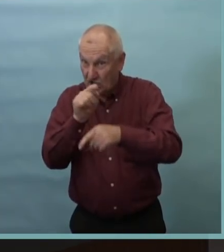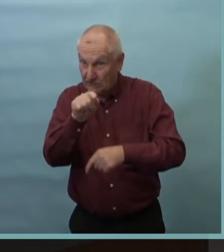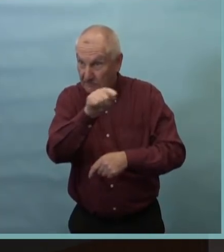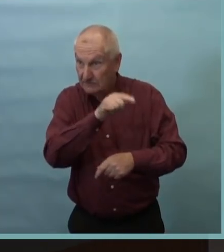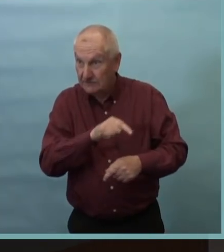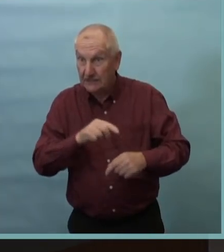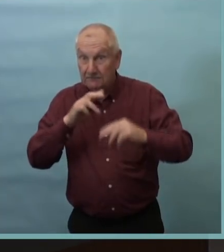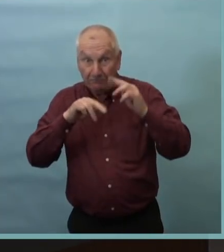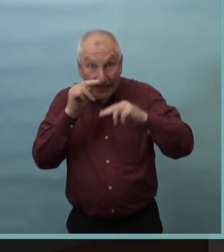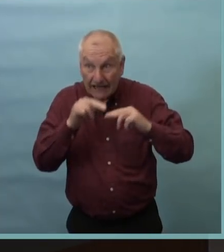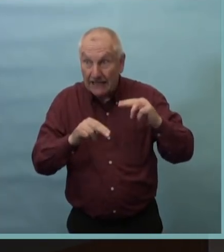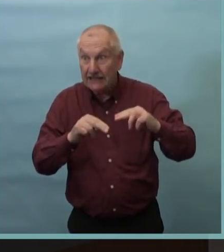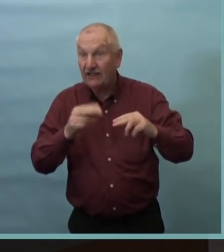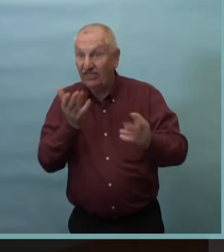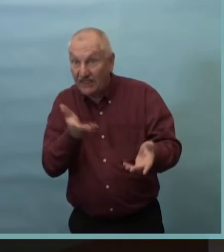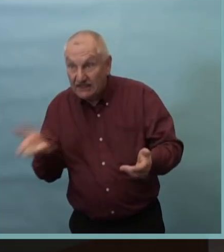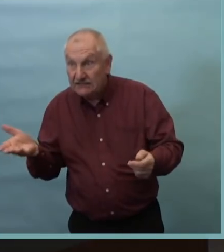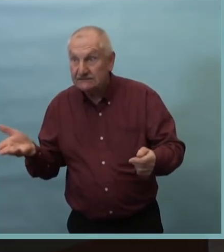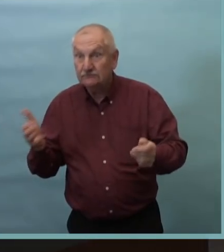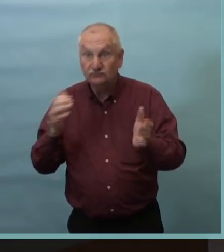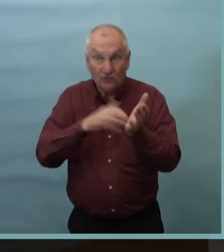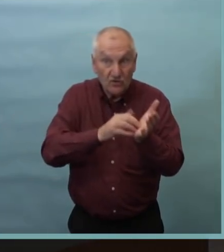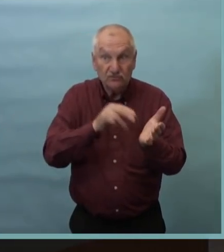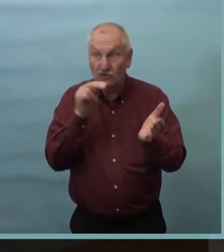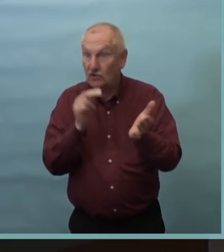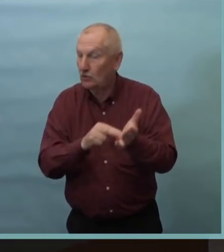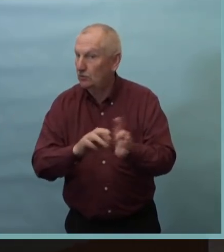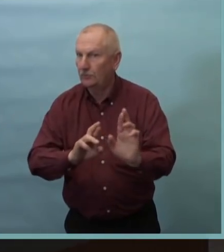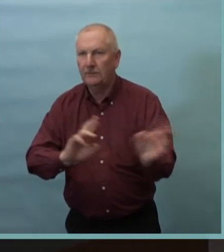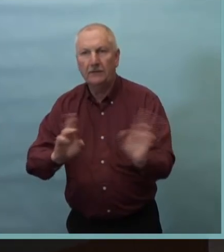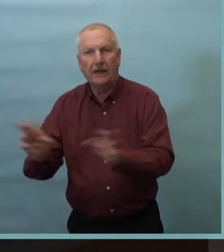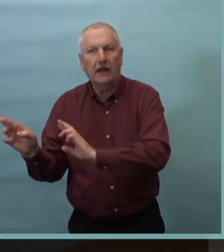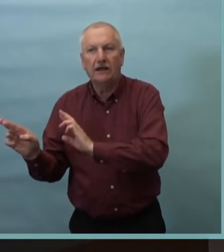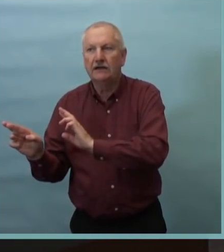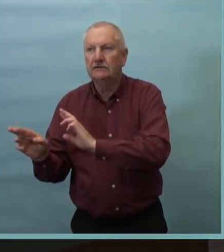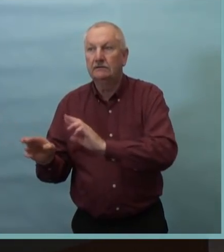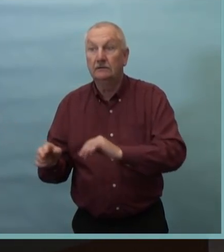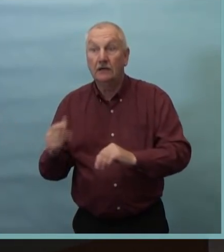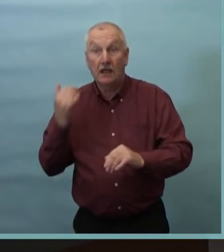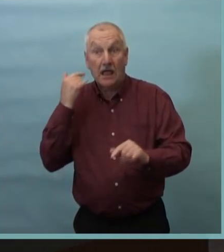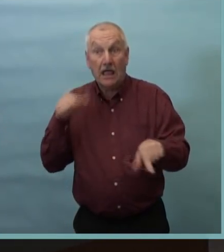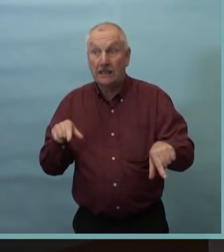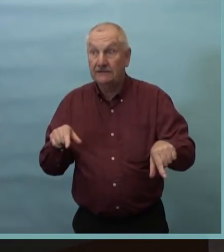as much as possible but we are looking at ways to start gradually lifting these